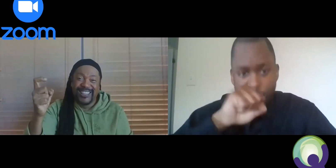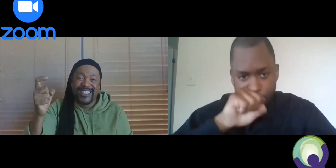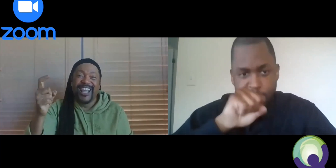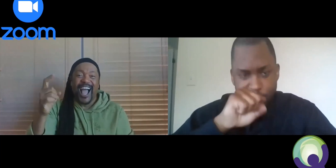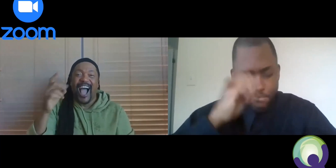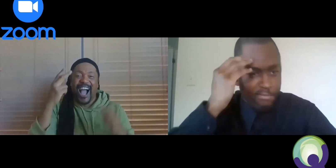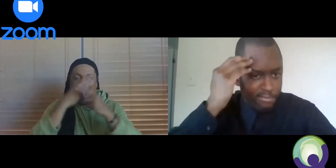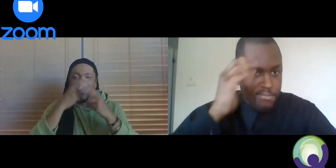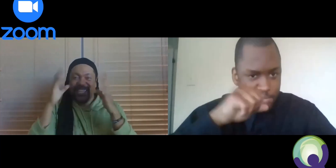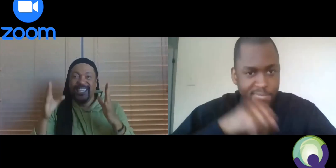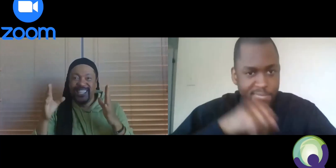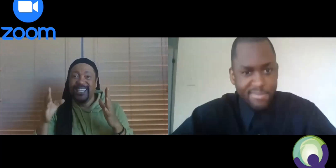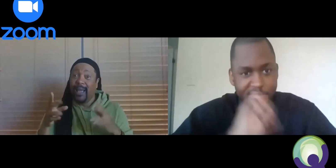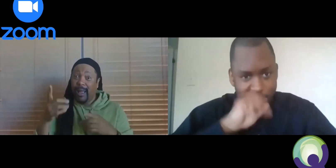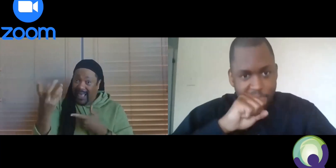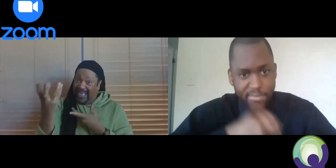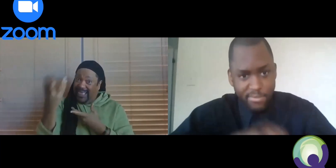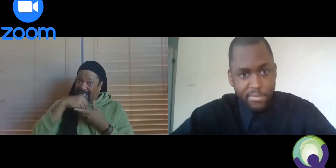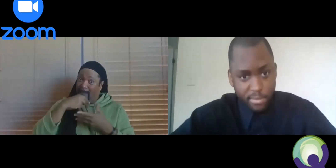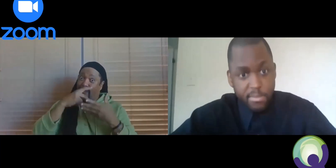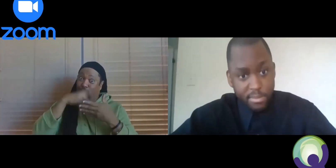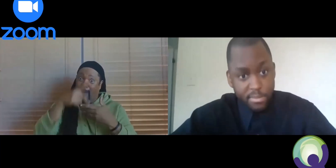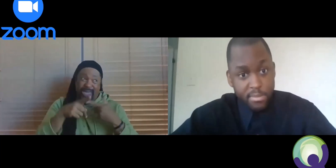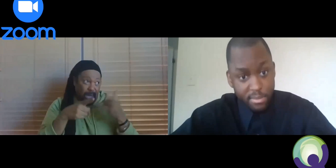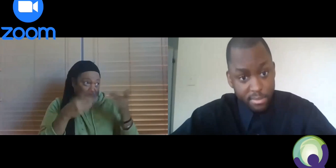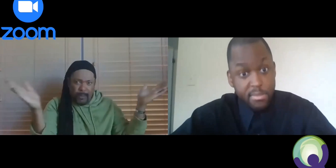Do you know Howard Foxx, the comedian? He was in my program.